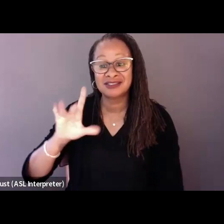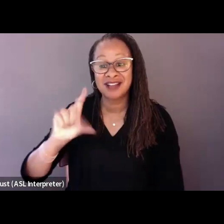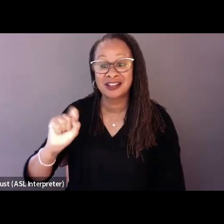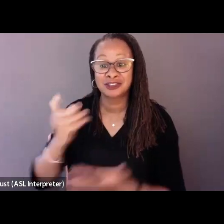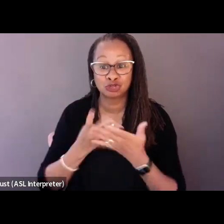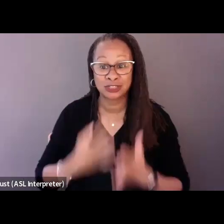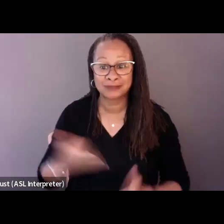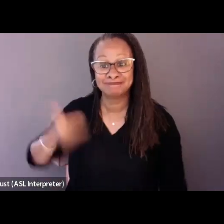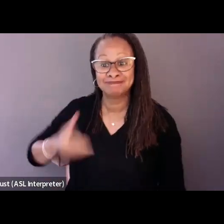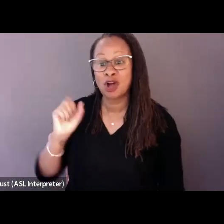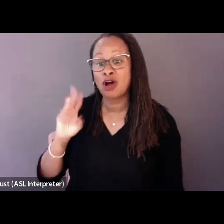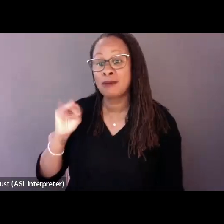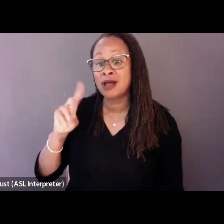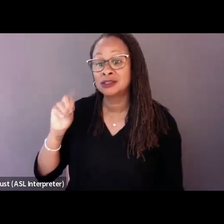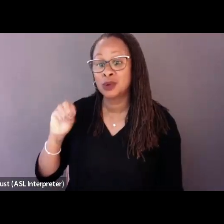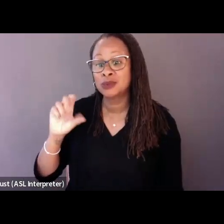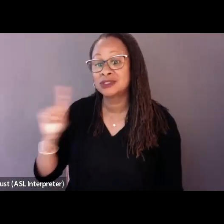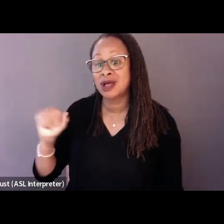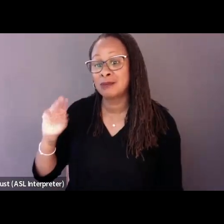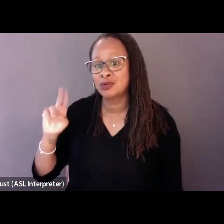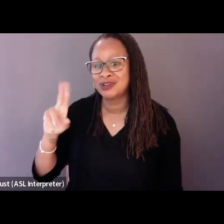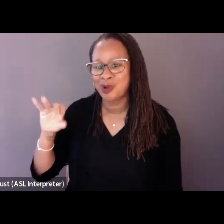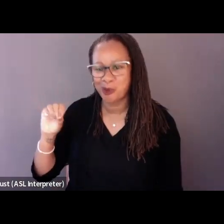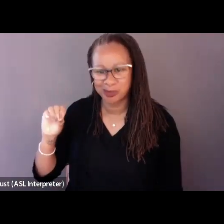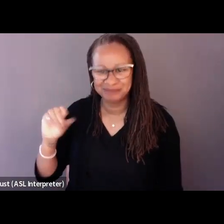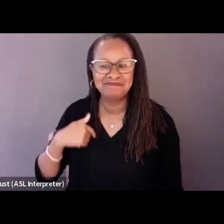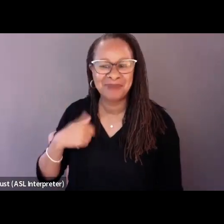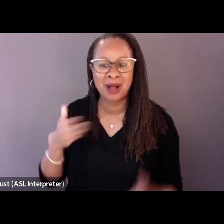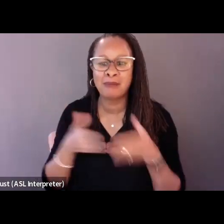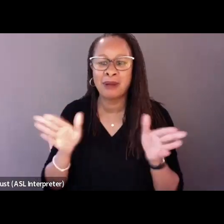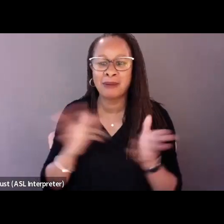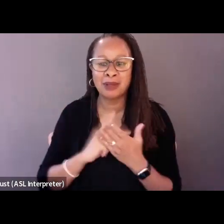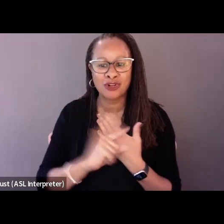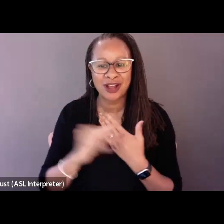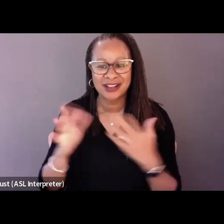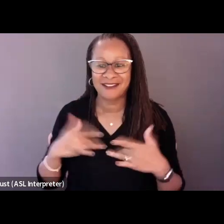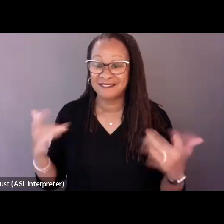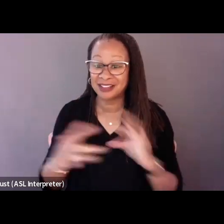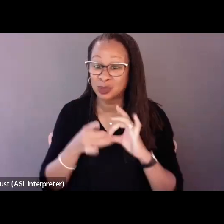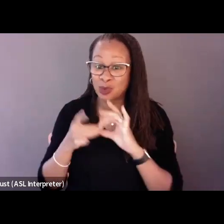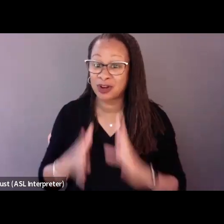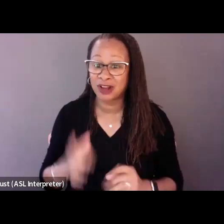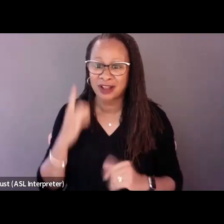My name is Armando Zamudio and I'm the public programs and events coordinator here at IDA.